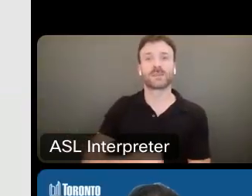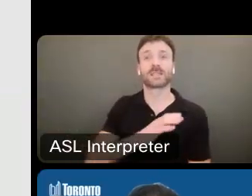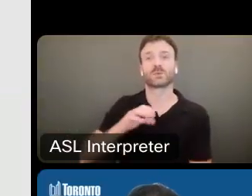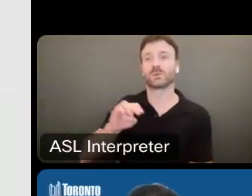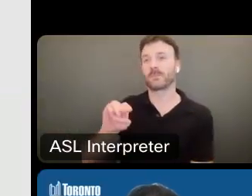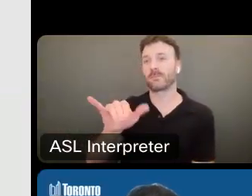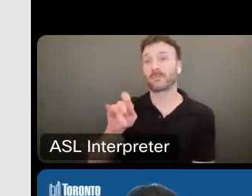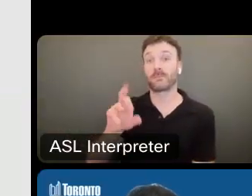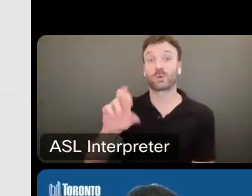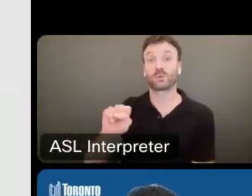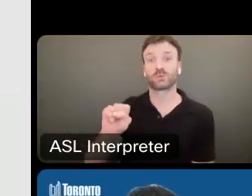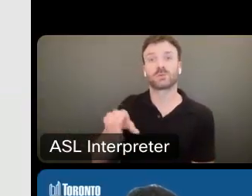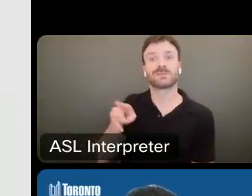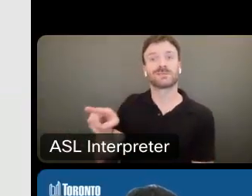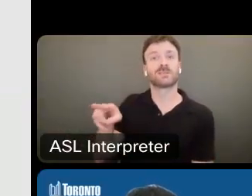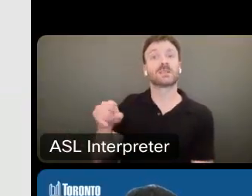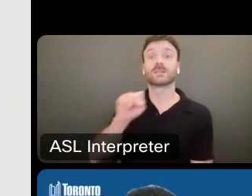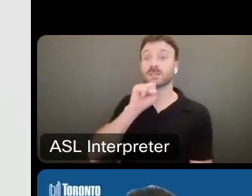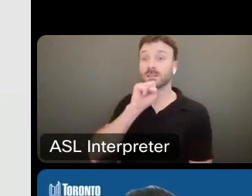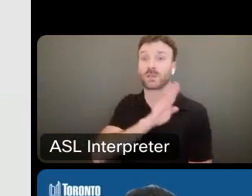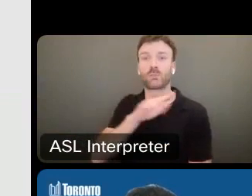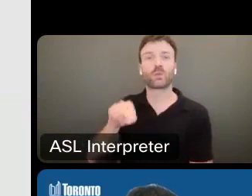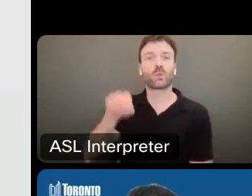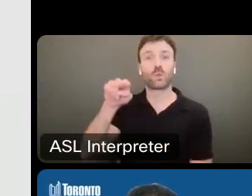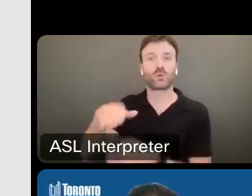Councillor Myers is the Councillor for Scarborough North Ward 23.